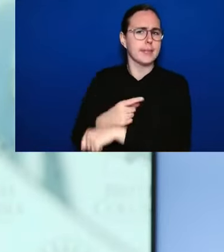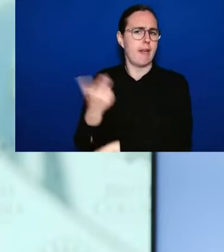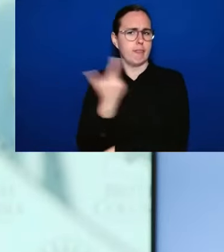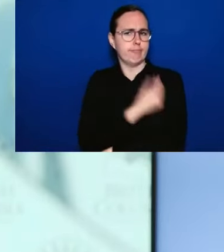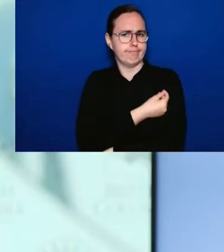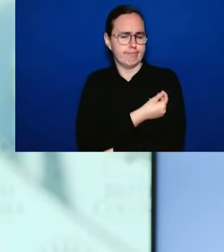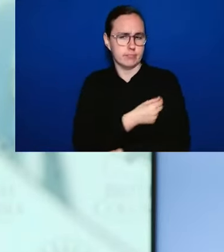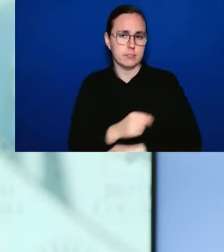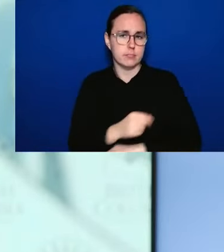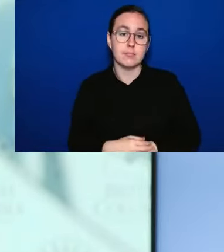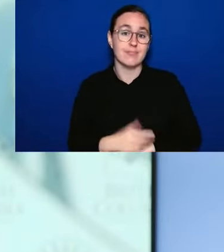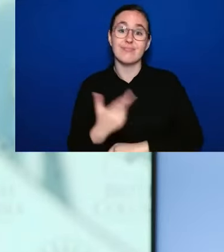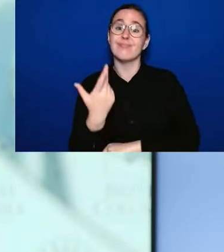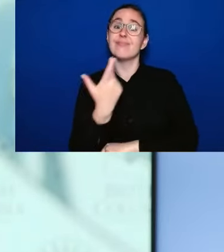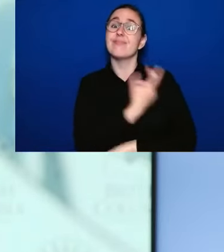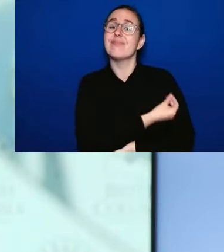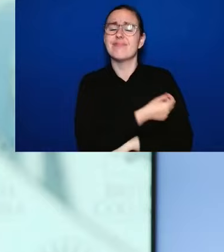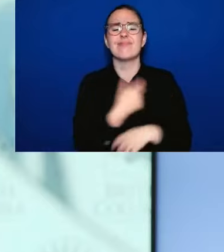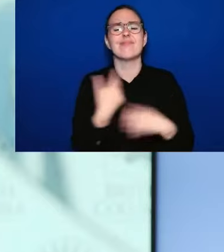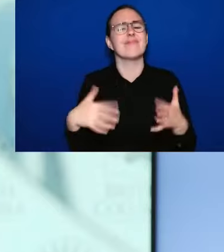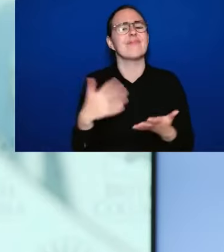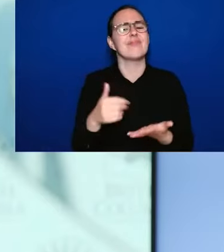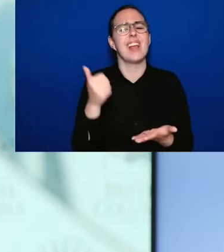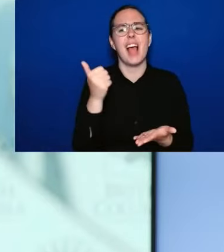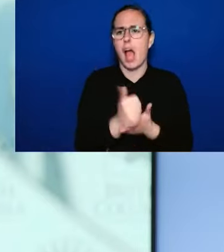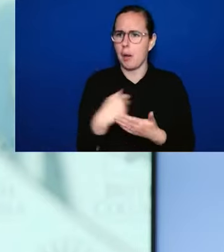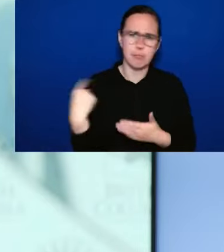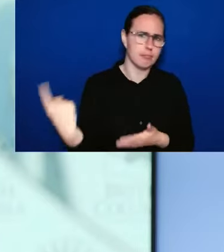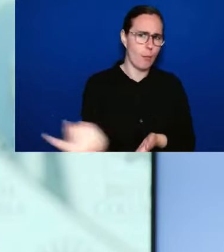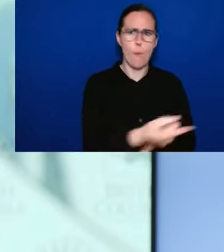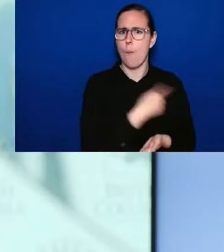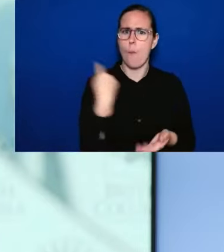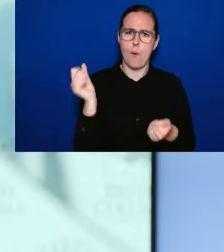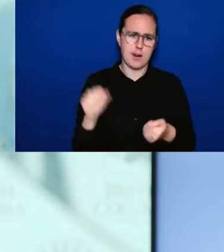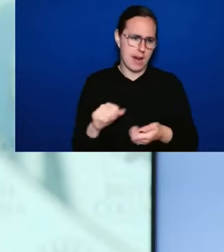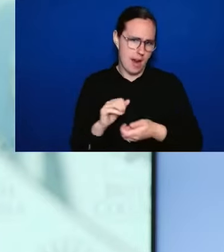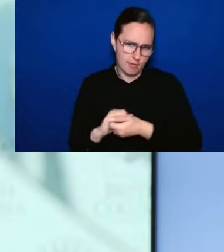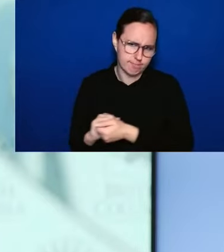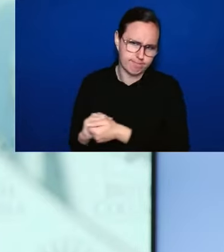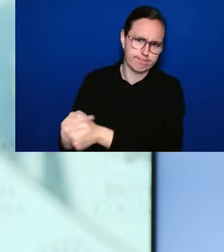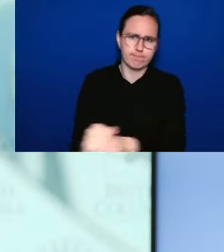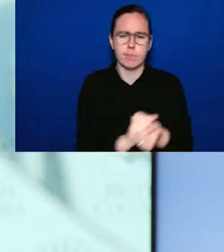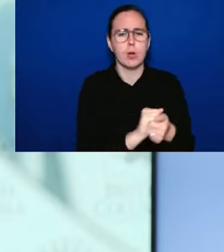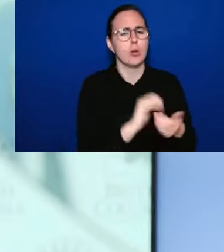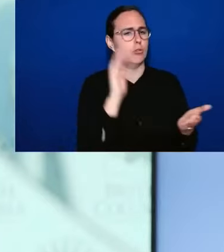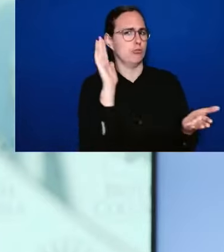helps all of us make the difference. That matters thank